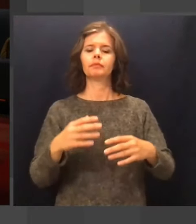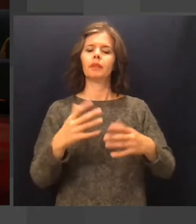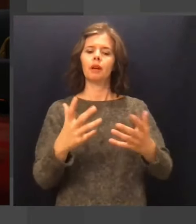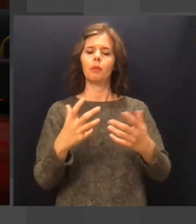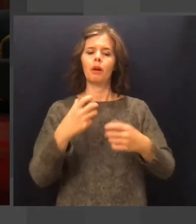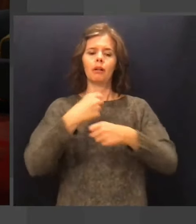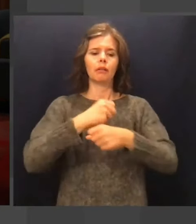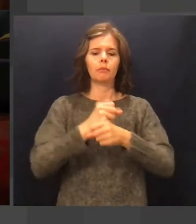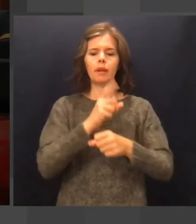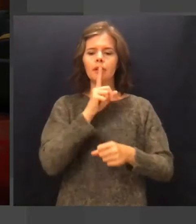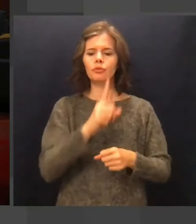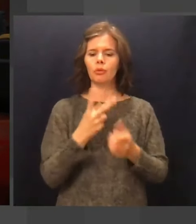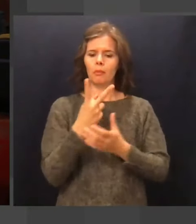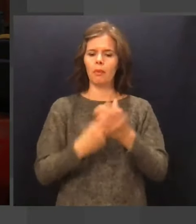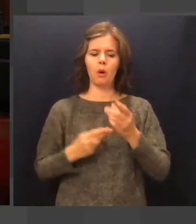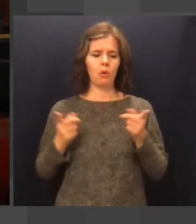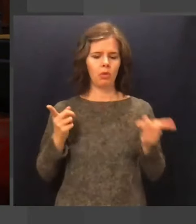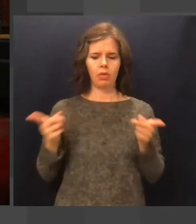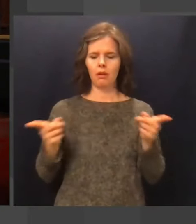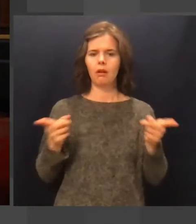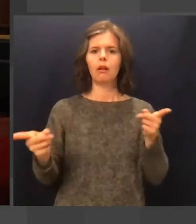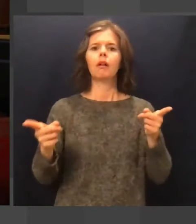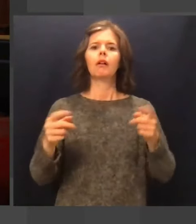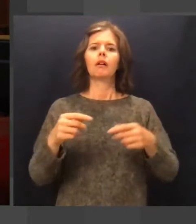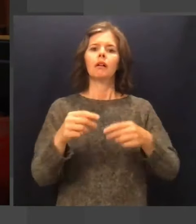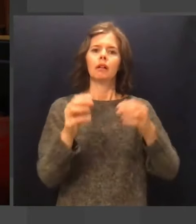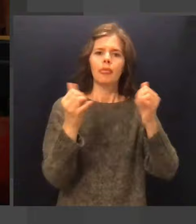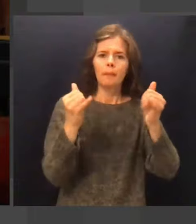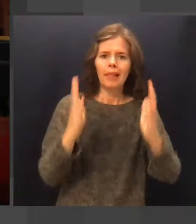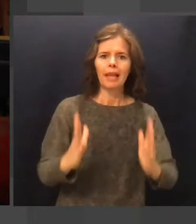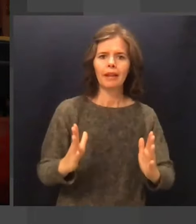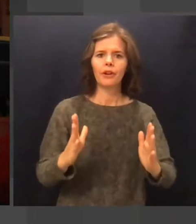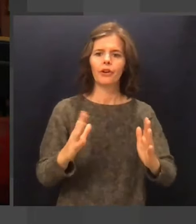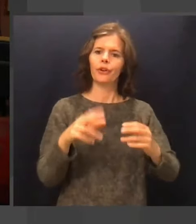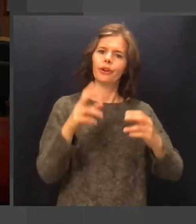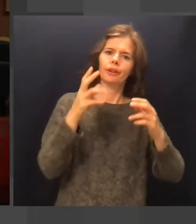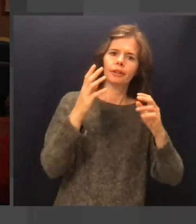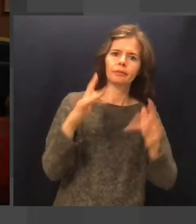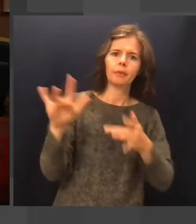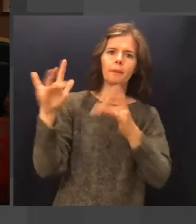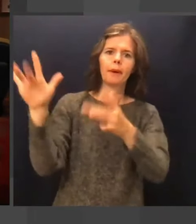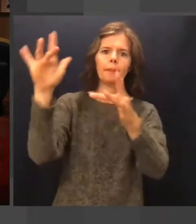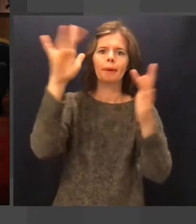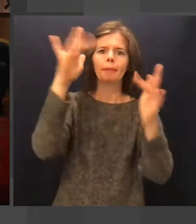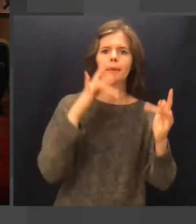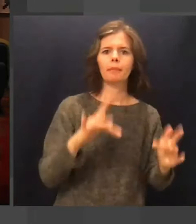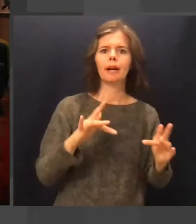IT WORKS BOTH GOOD IN BOTH